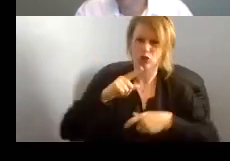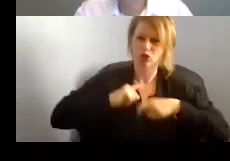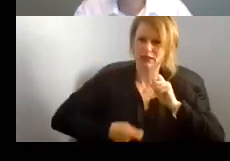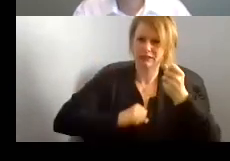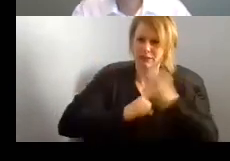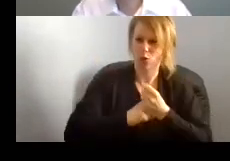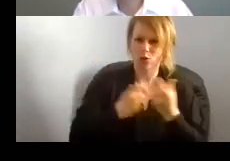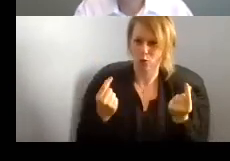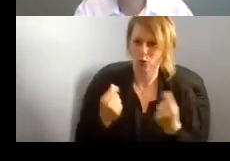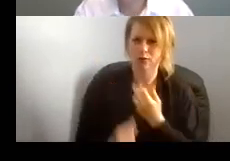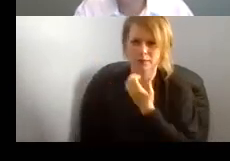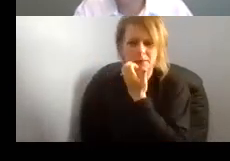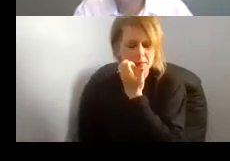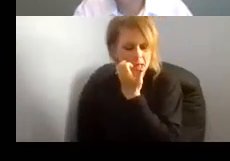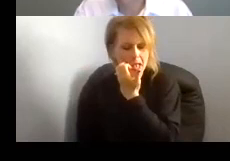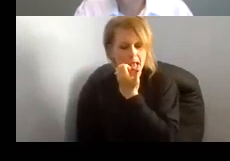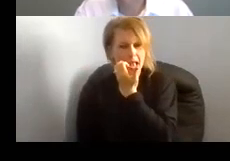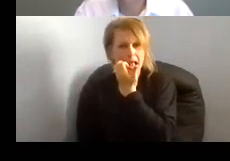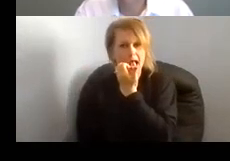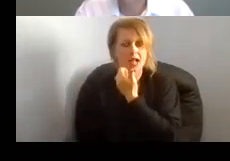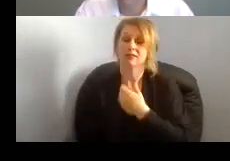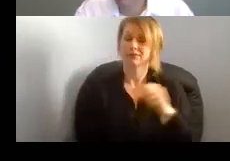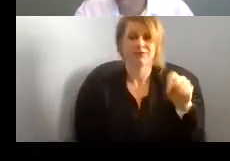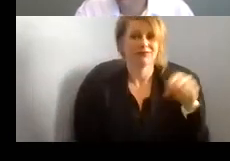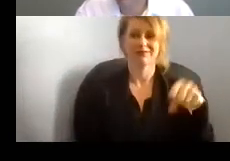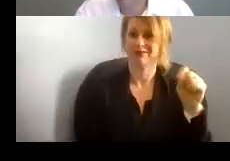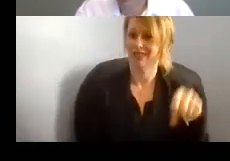Yeah. So that’s one of the reasons I mentioned all the member – you know,